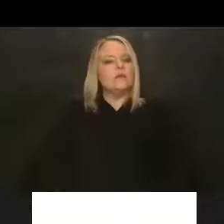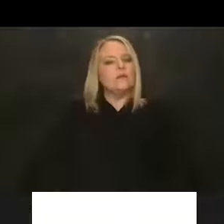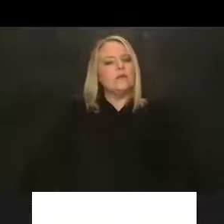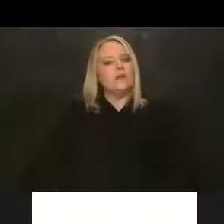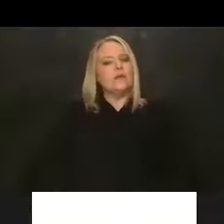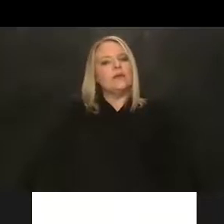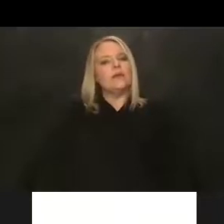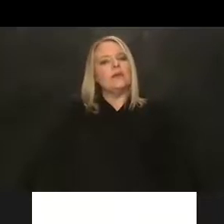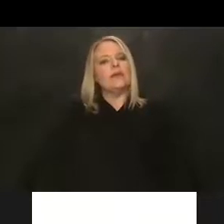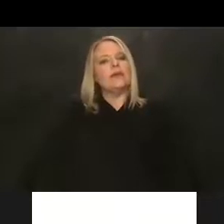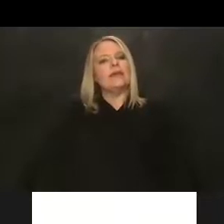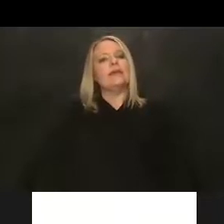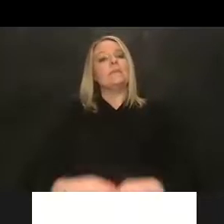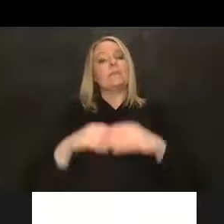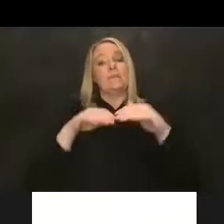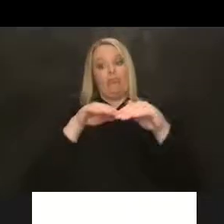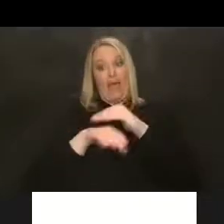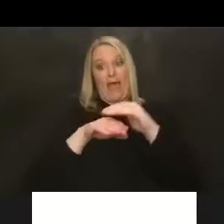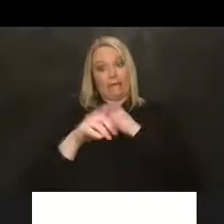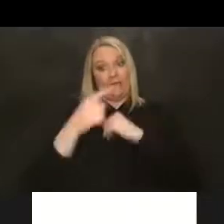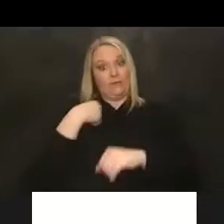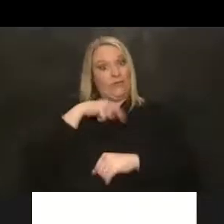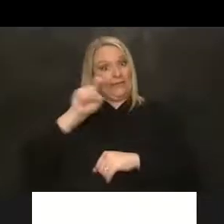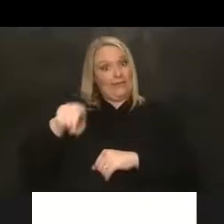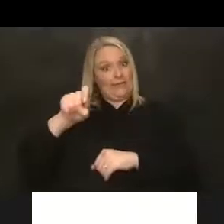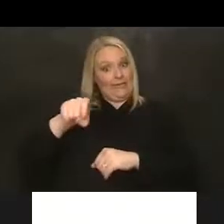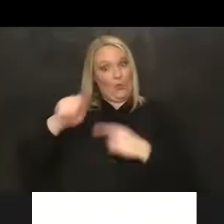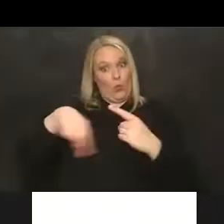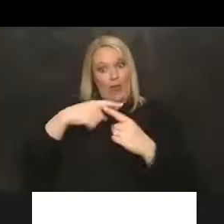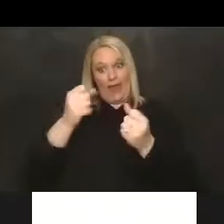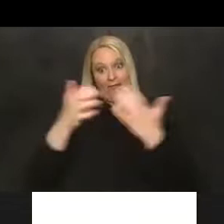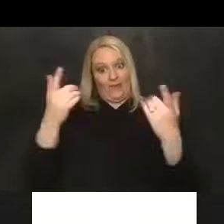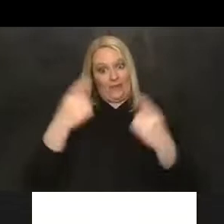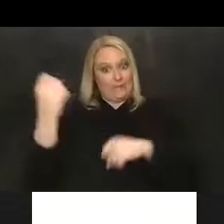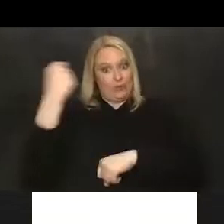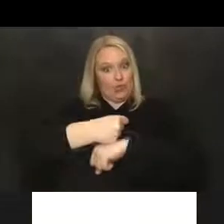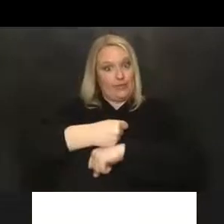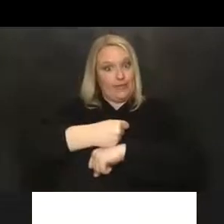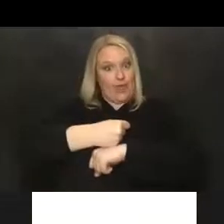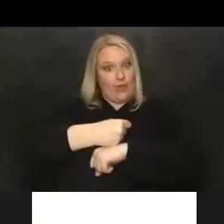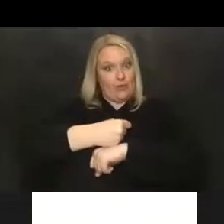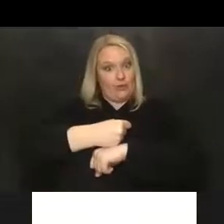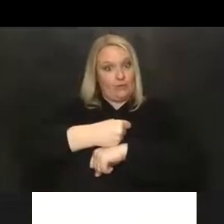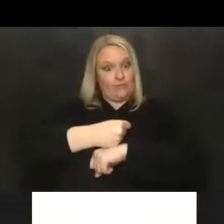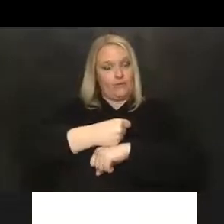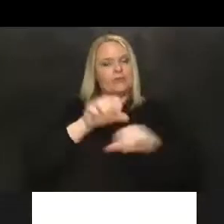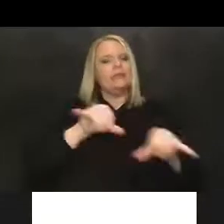the access that we all needed once everything got shut down is similar to the access that